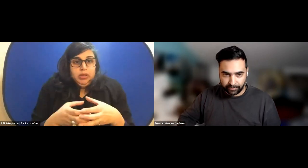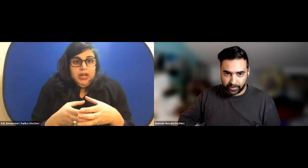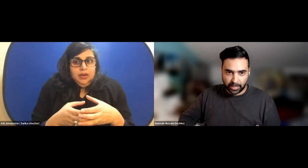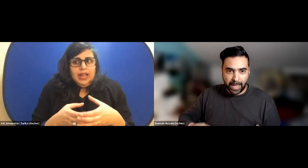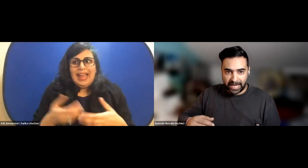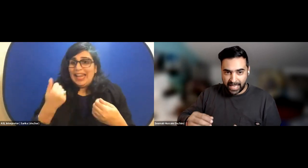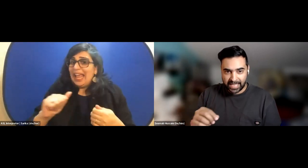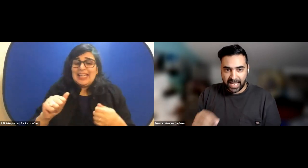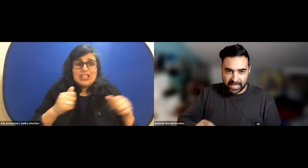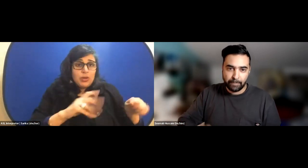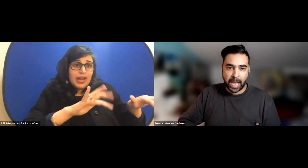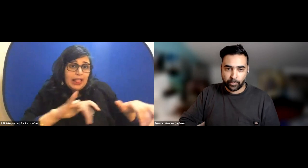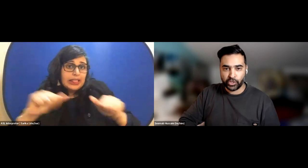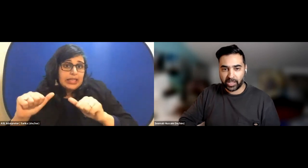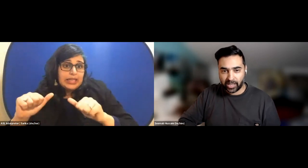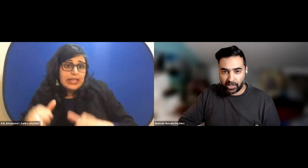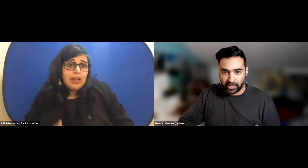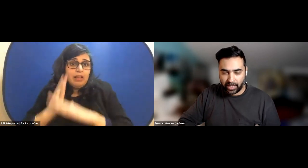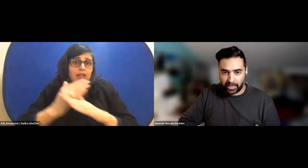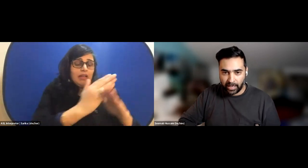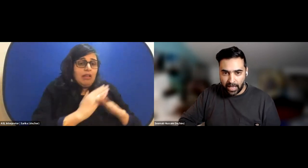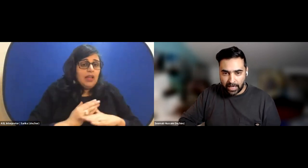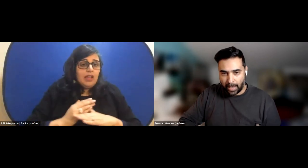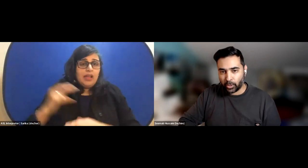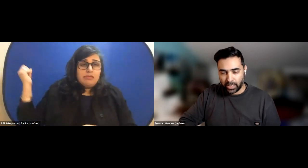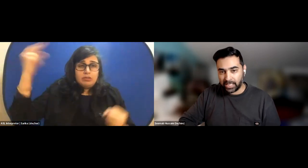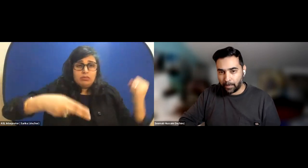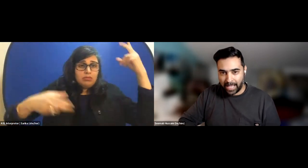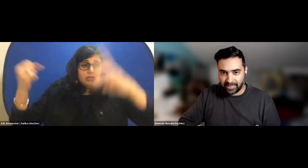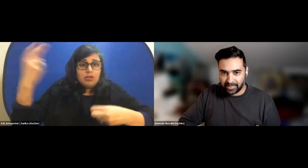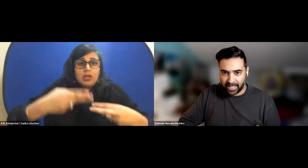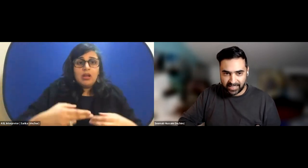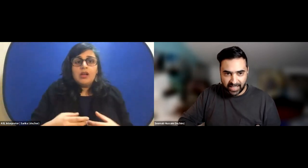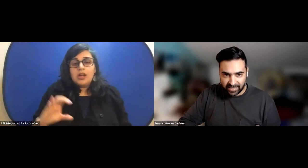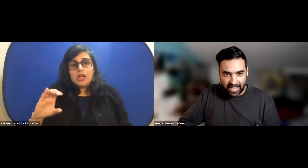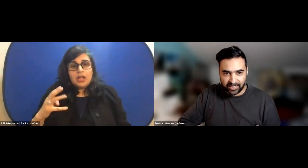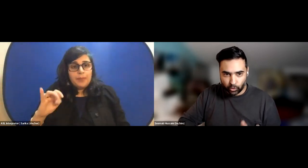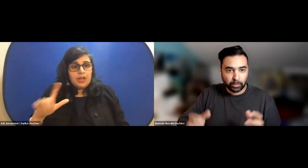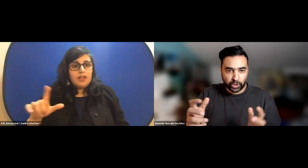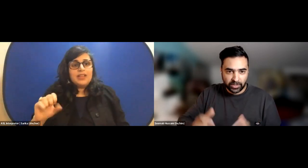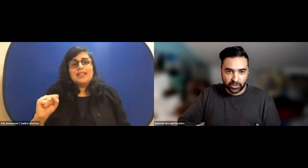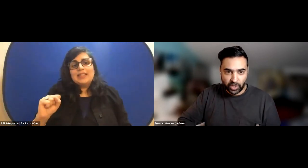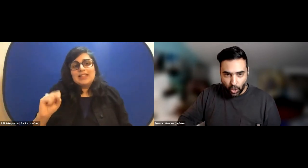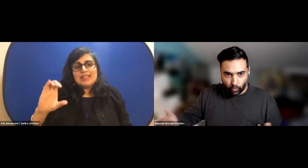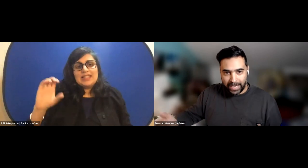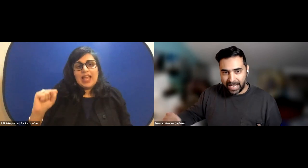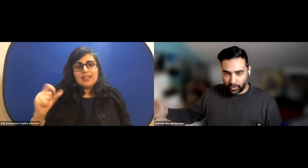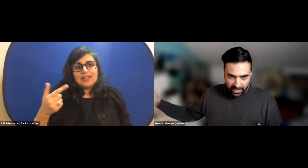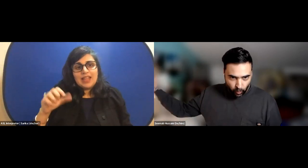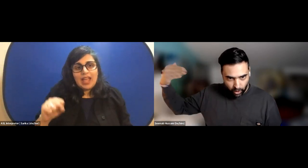the stage for escalation. It escalated. They cattled the crowd and shut